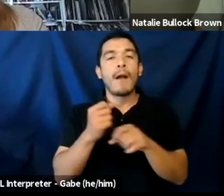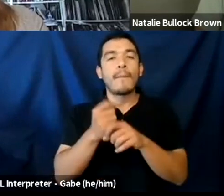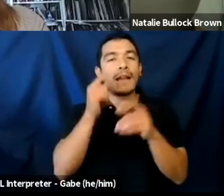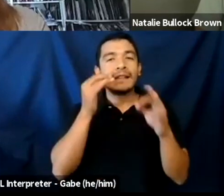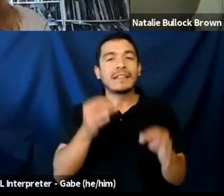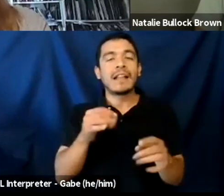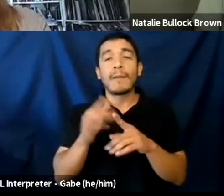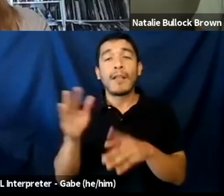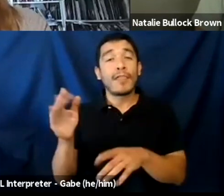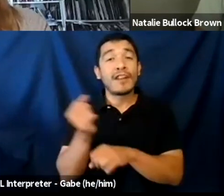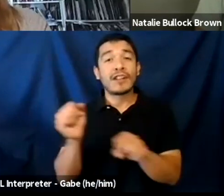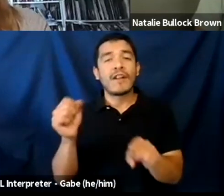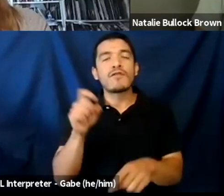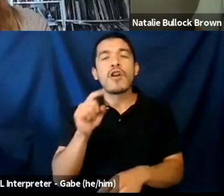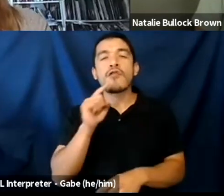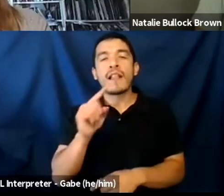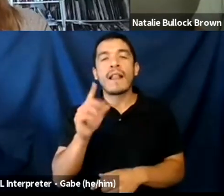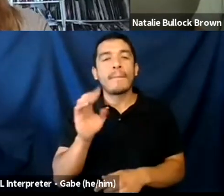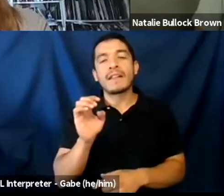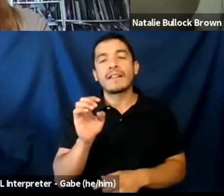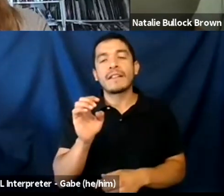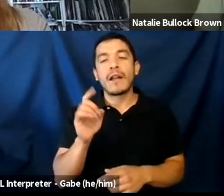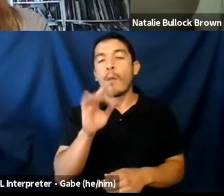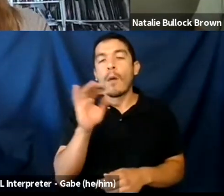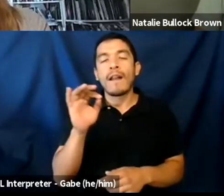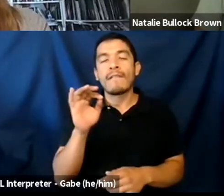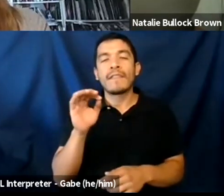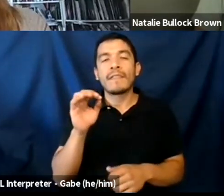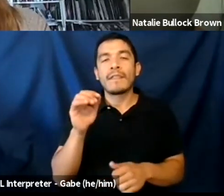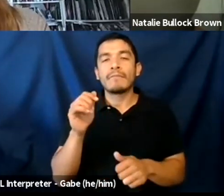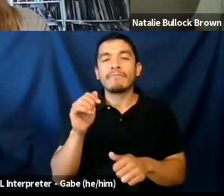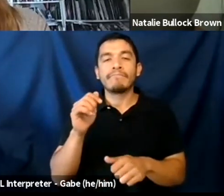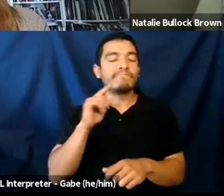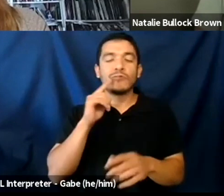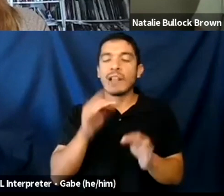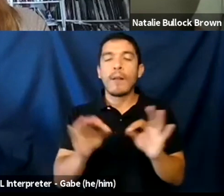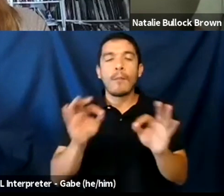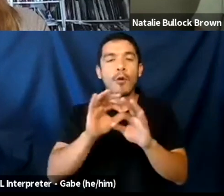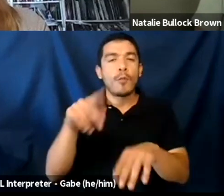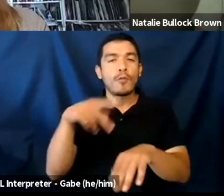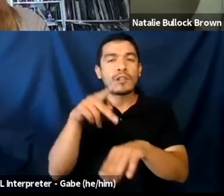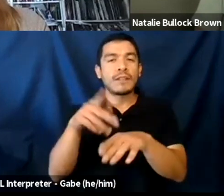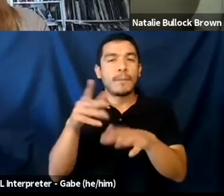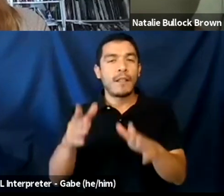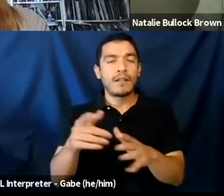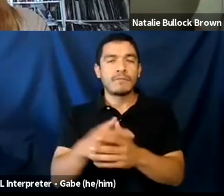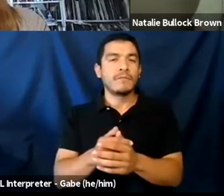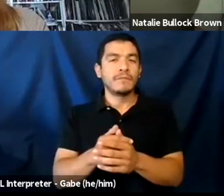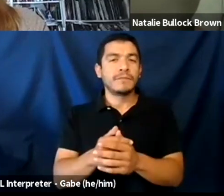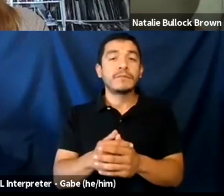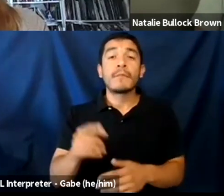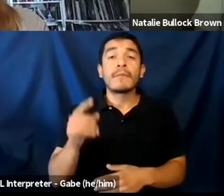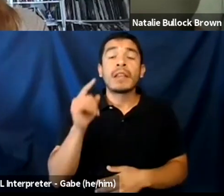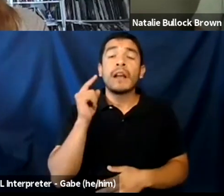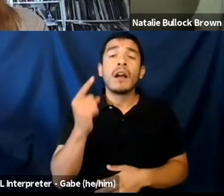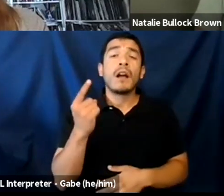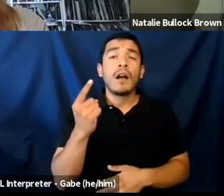should really be one of the core principles. Thank you. There's a question that's come in that I think is important